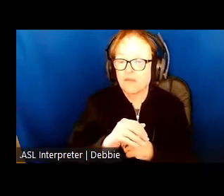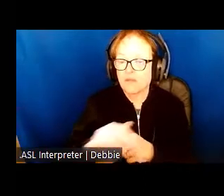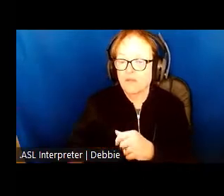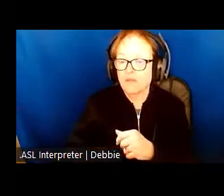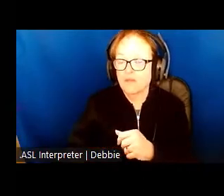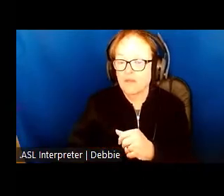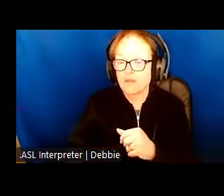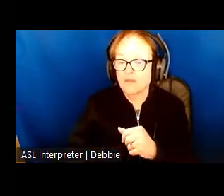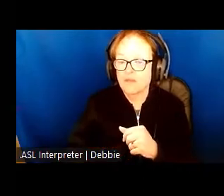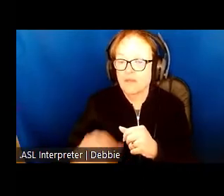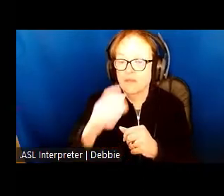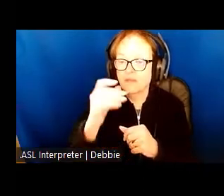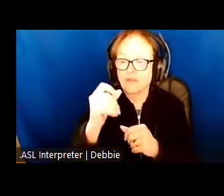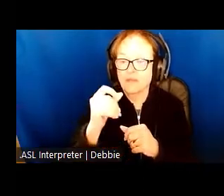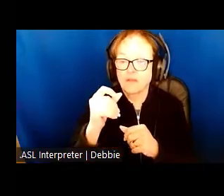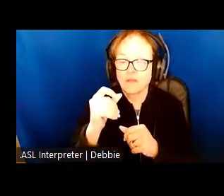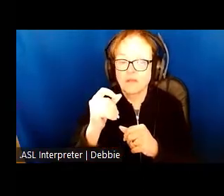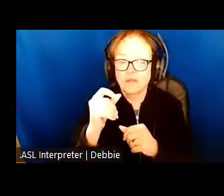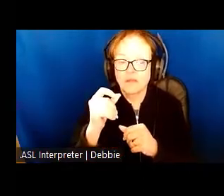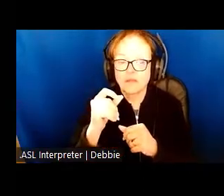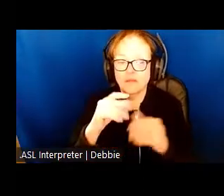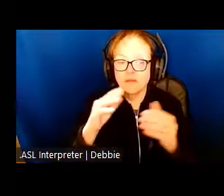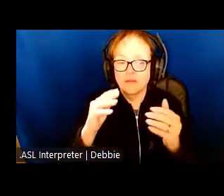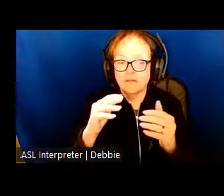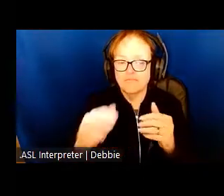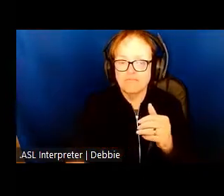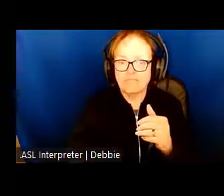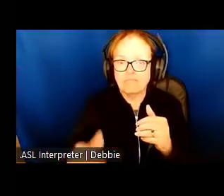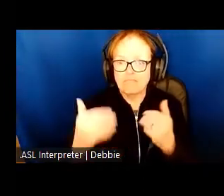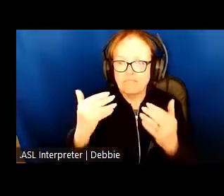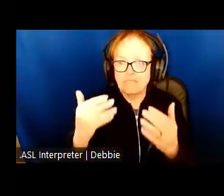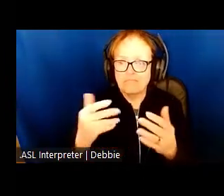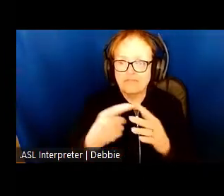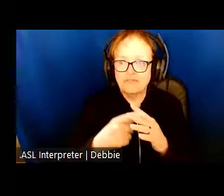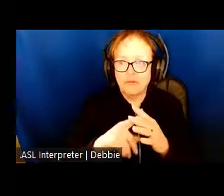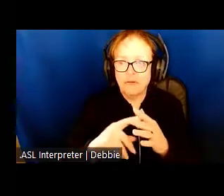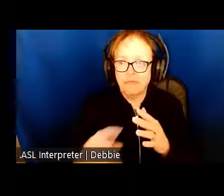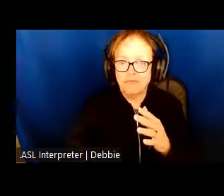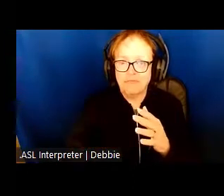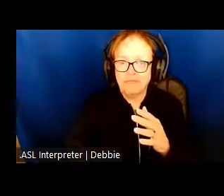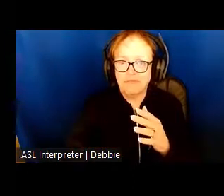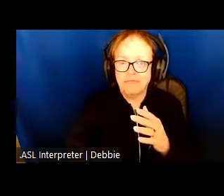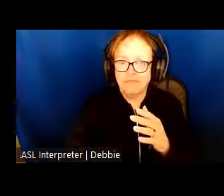of their video and select “Pin.” Automated closed captioning is also available for this